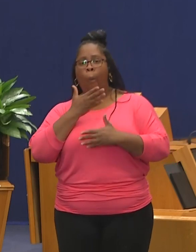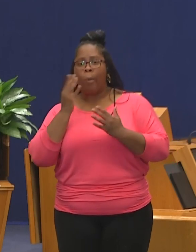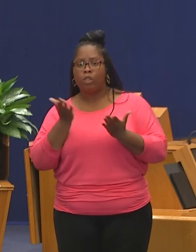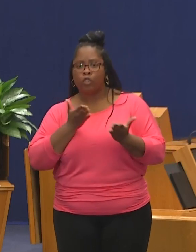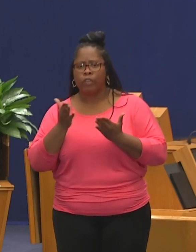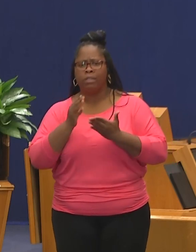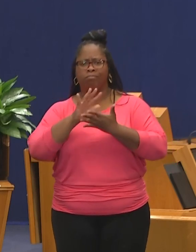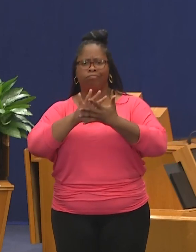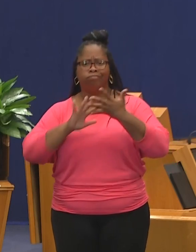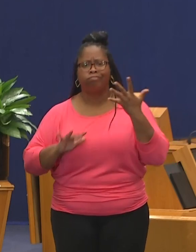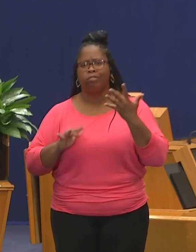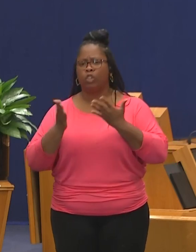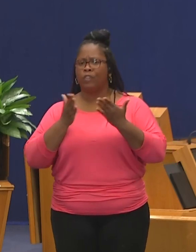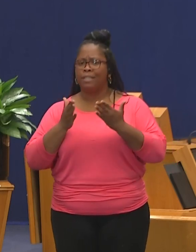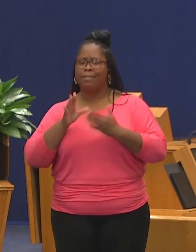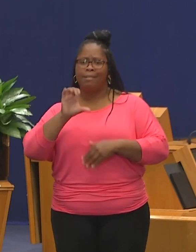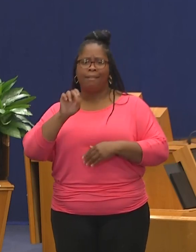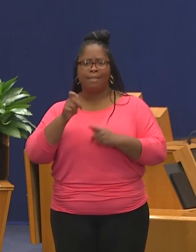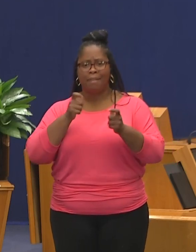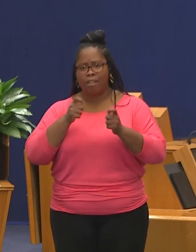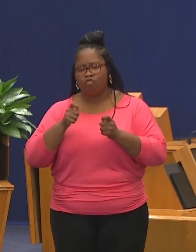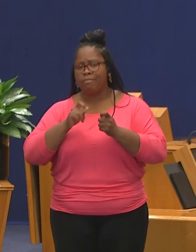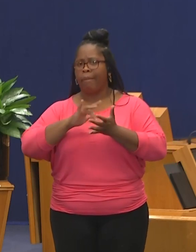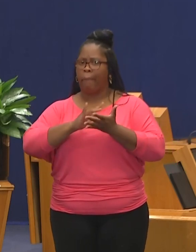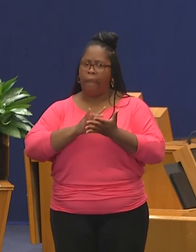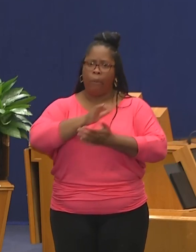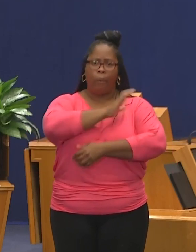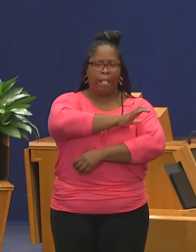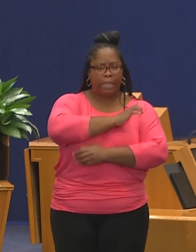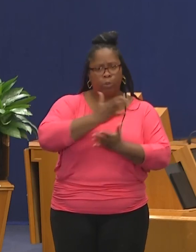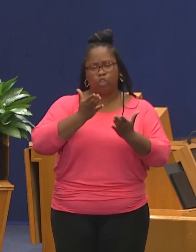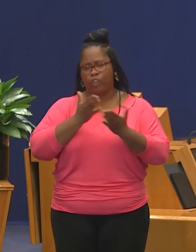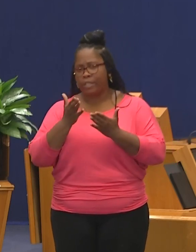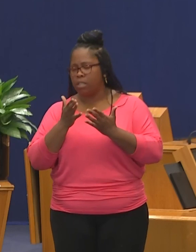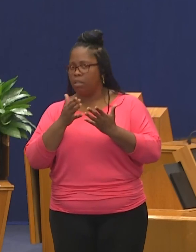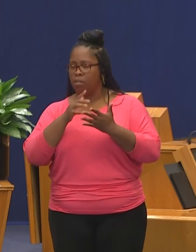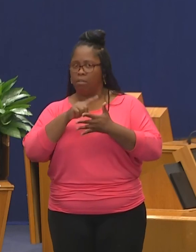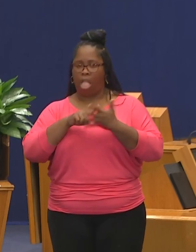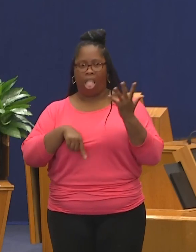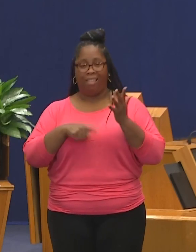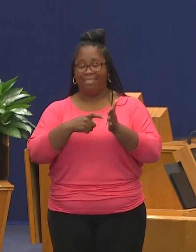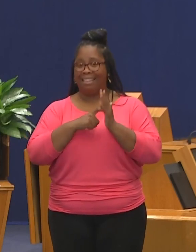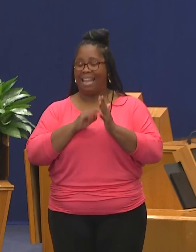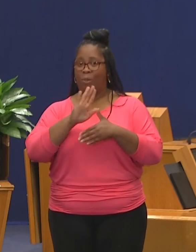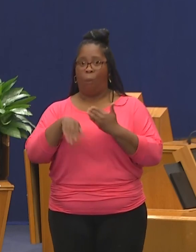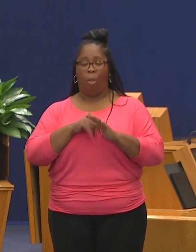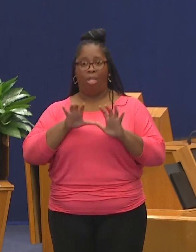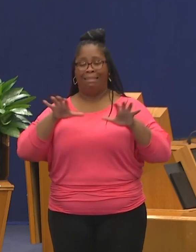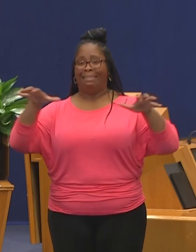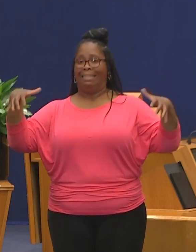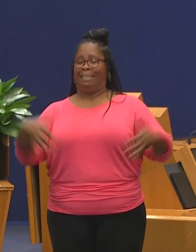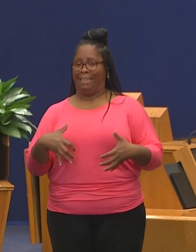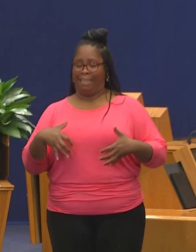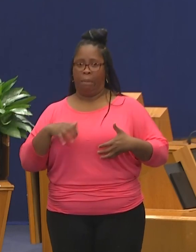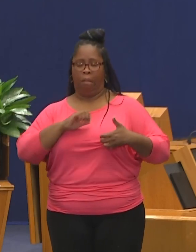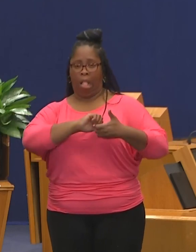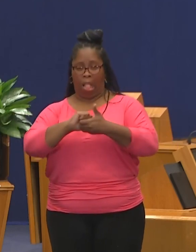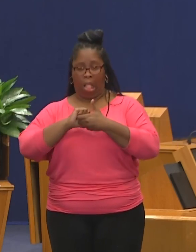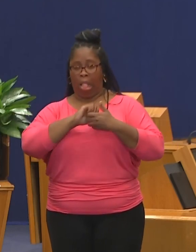HOUSING SERVICES, HOMELESSNESS SERVICES, WRAP-AROUND SERVICES, CASE MANAGEMENT, MEDICAL AND CLINICAL SERVICES.